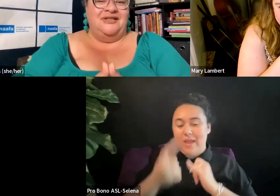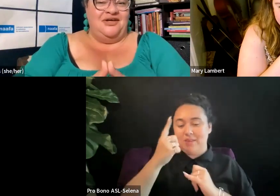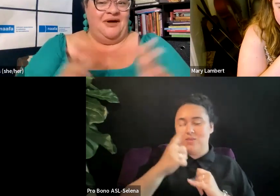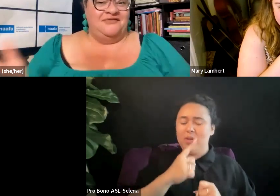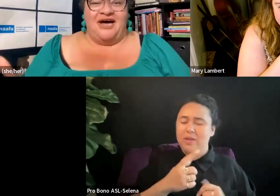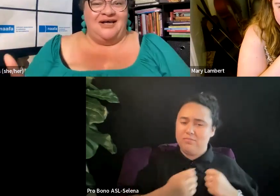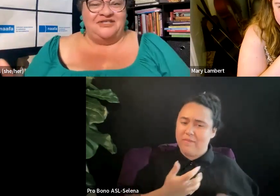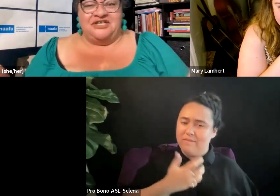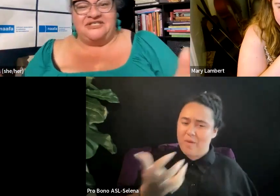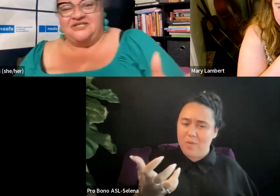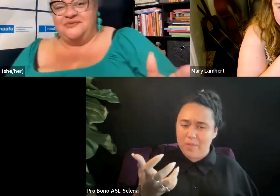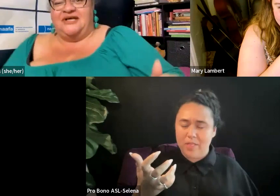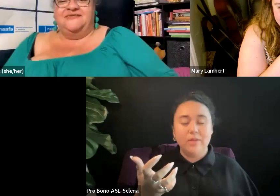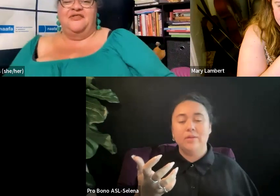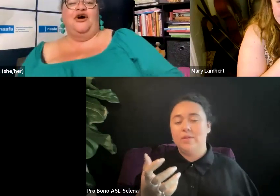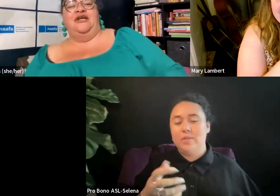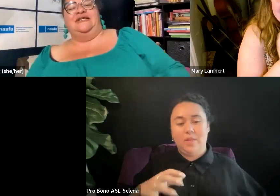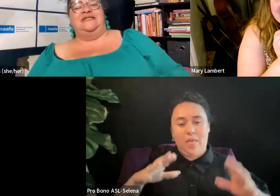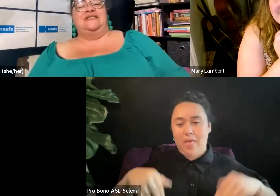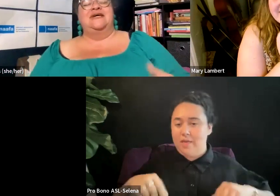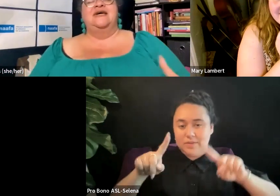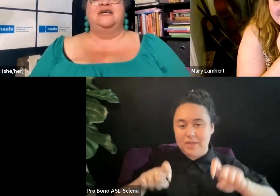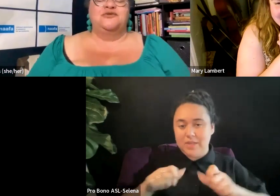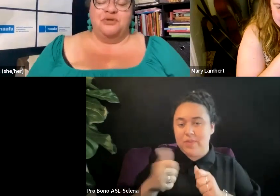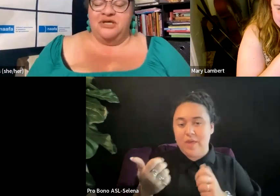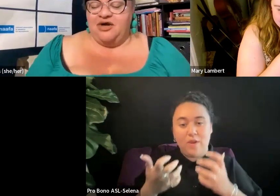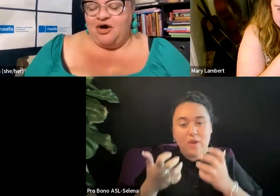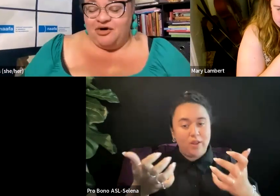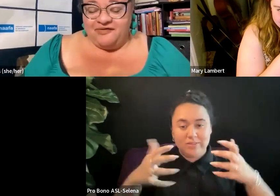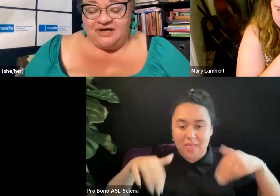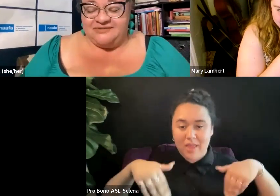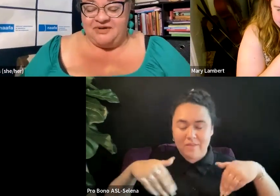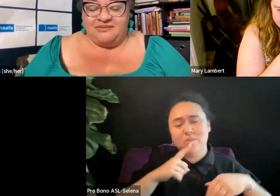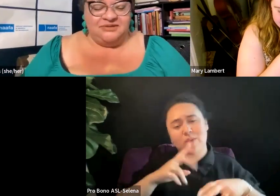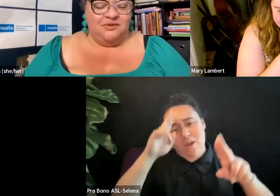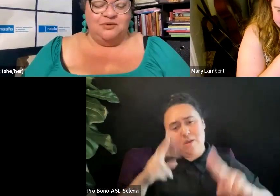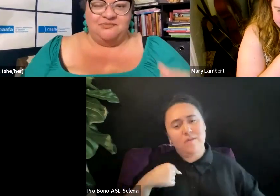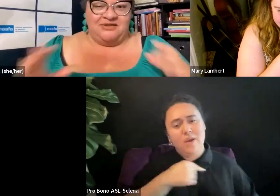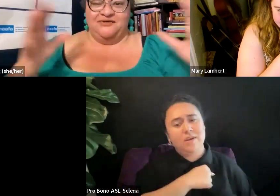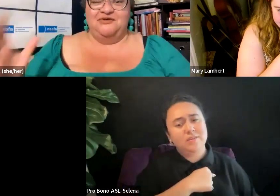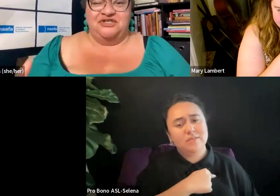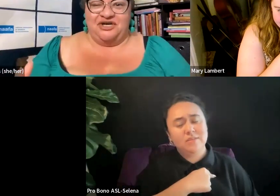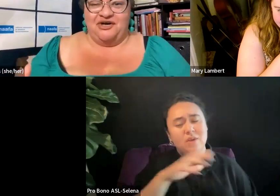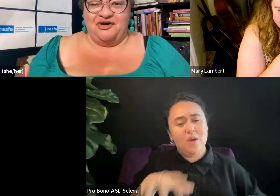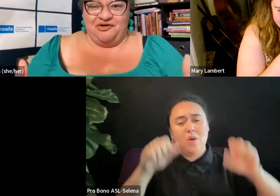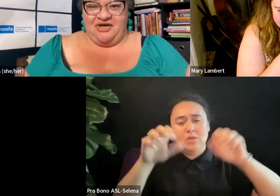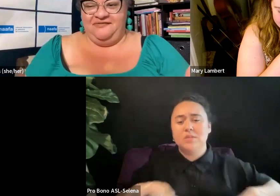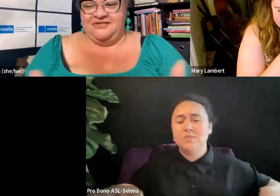and that you have not had a chance to test with lots of other audiences. It's really an honor for us to be able to hold space for you to share your gift.